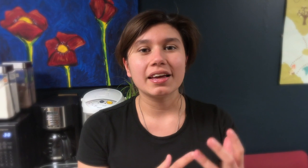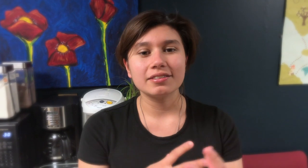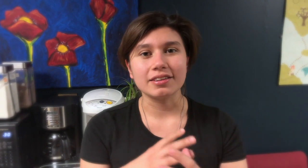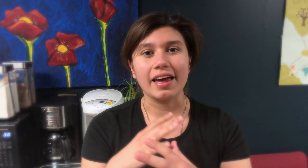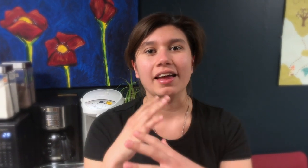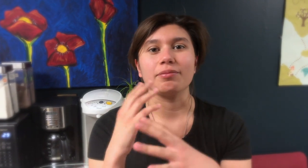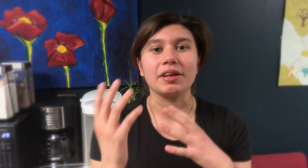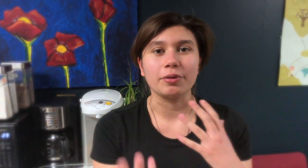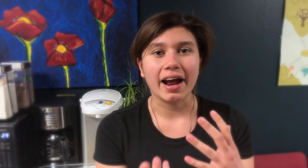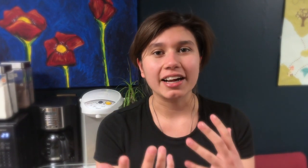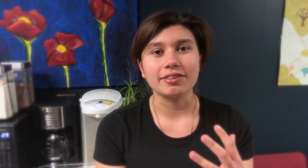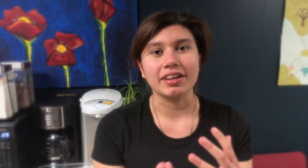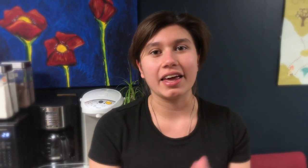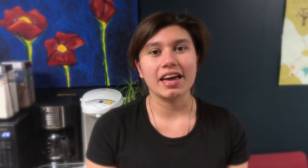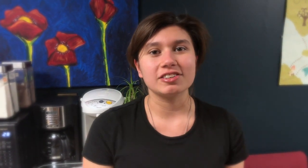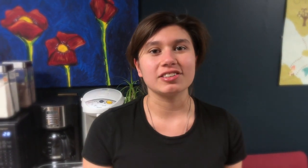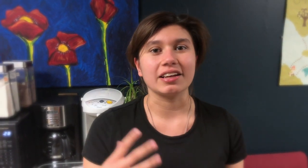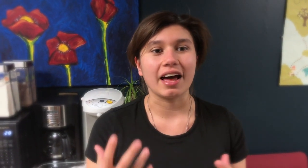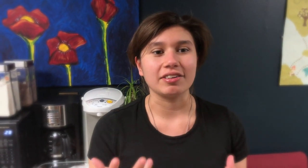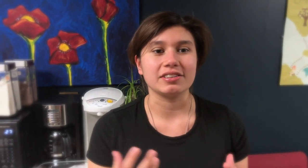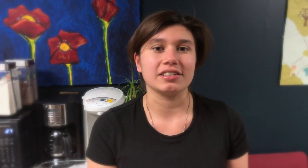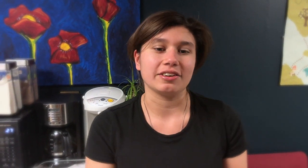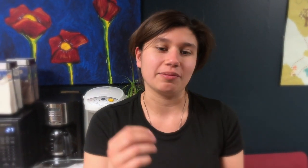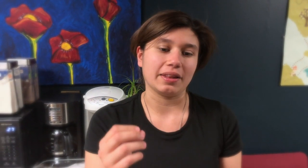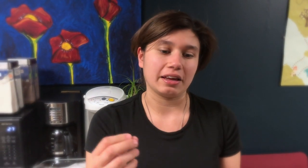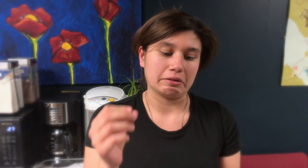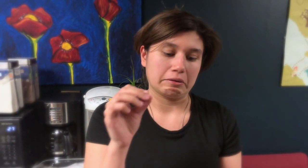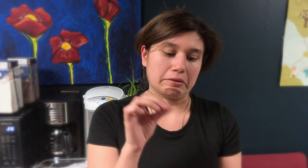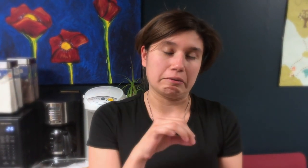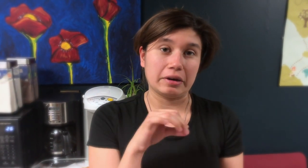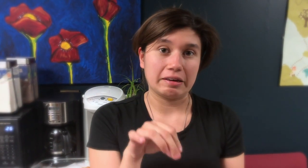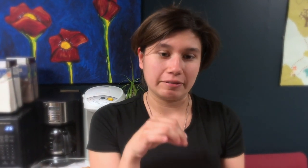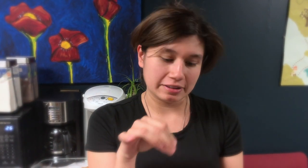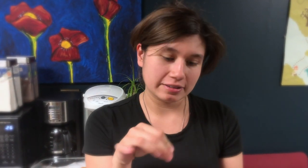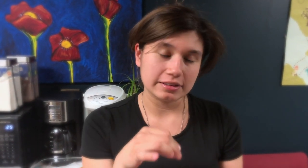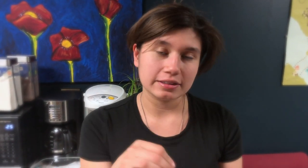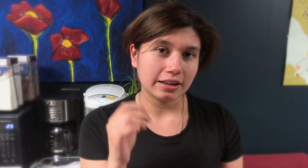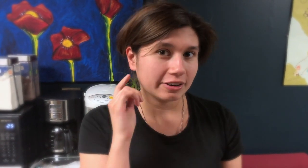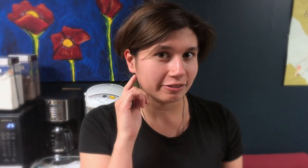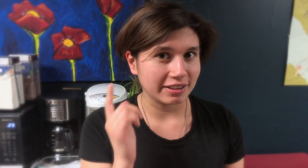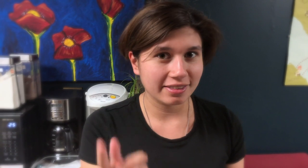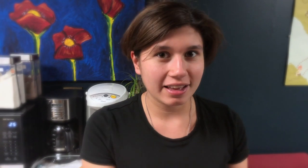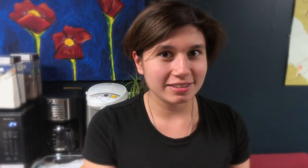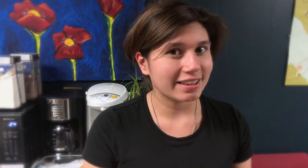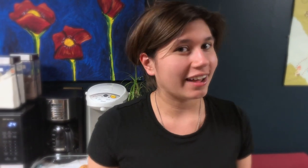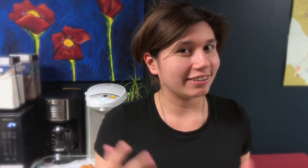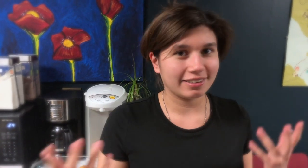and be more active and engaged than having to sit there and be like, "Wait, what's this letter? What's that sound?"